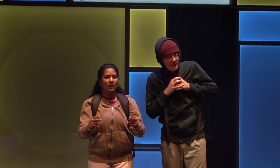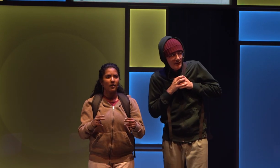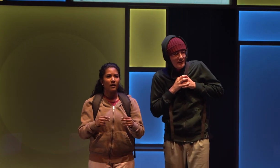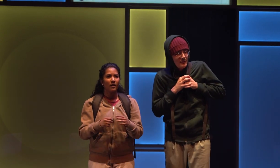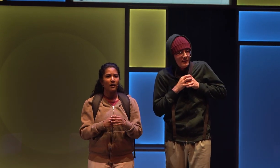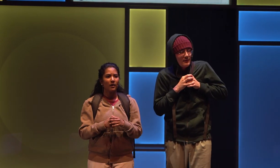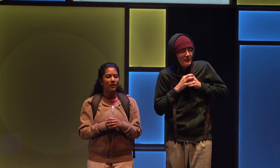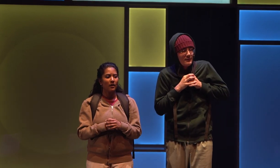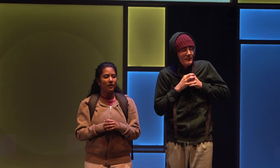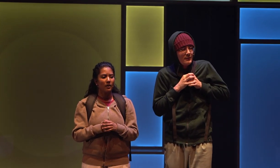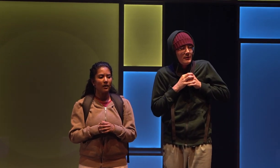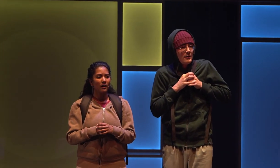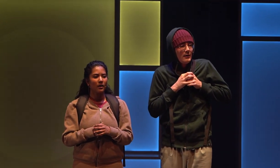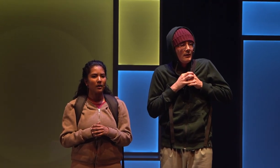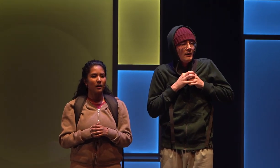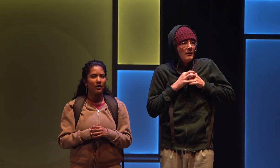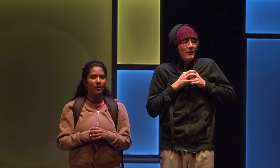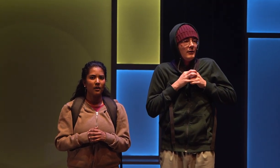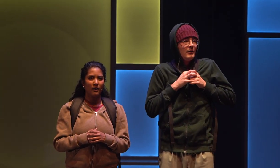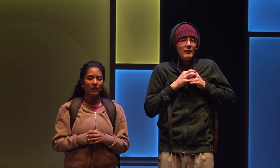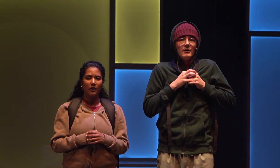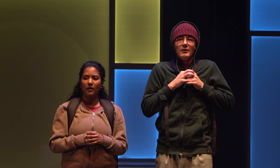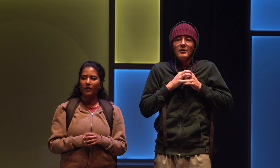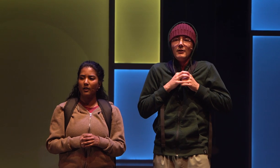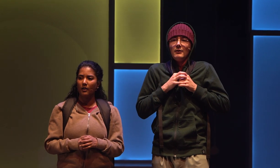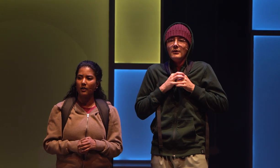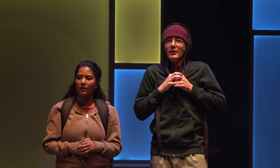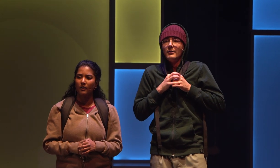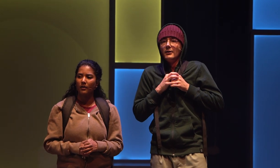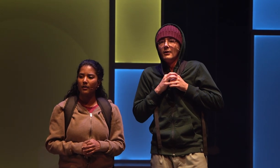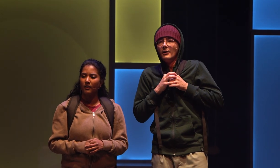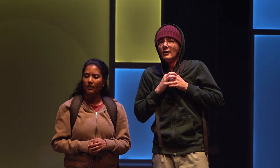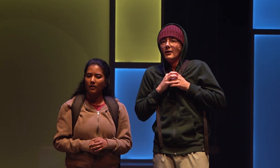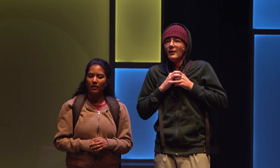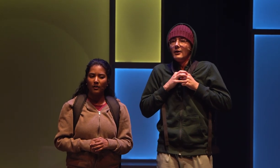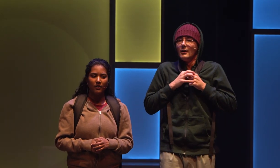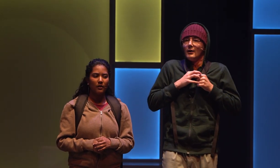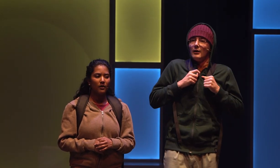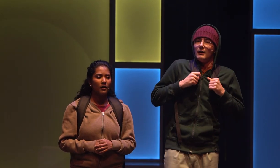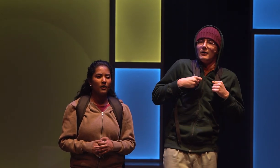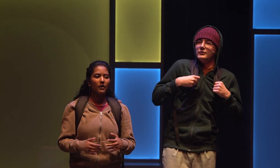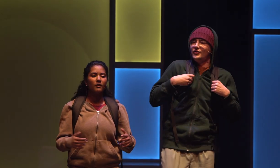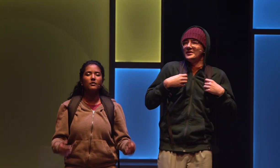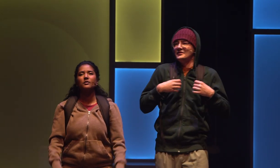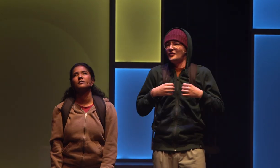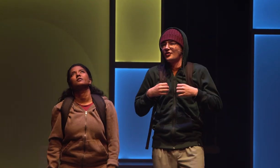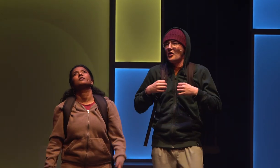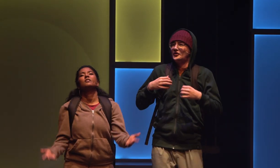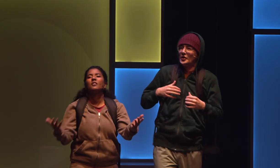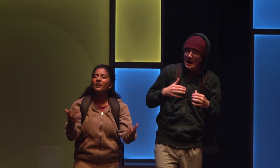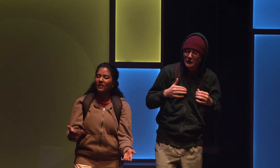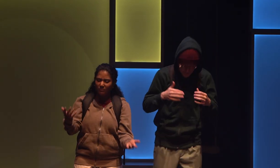Oh no. Oh Jesus Christ, Connor, how could you